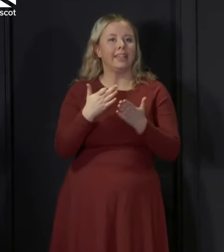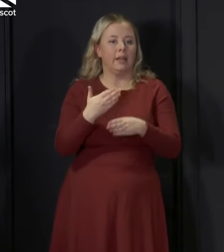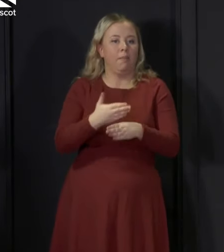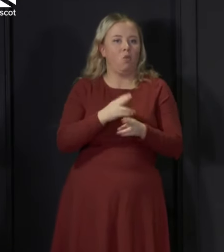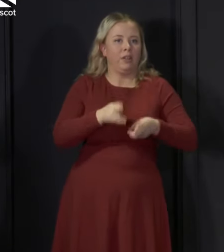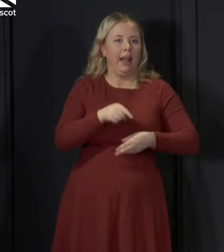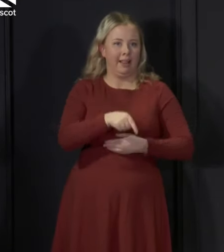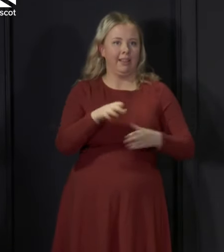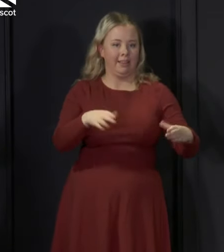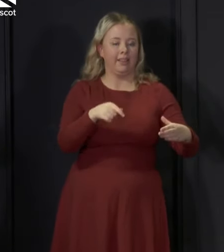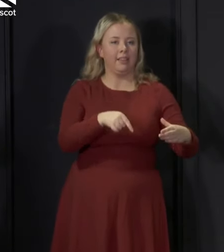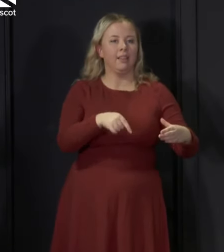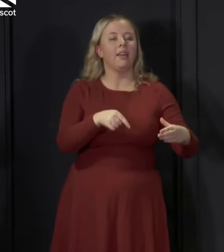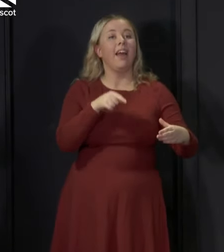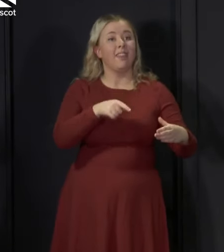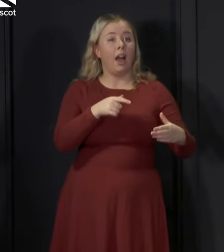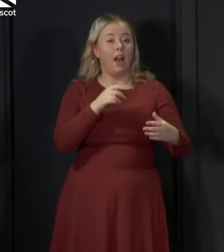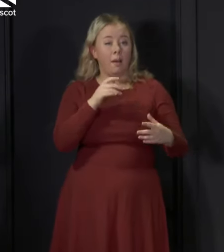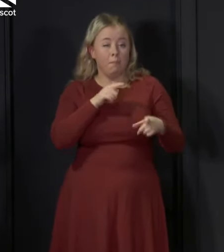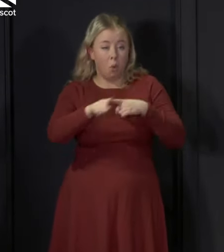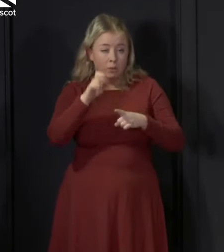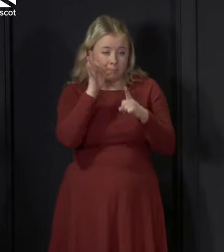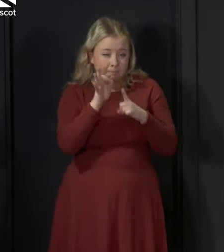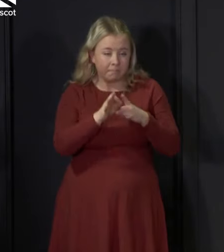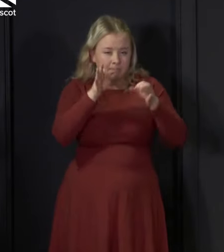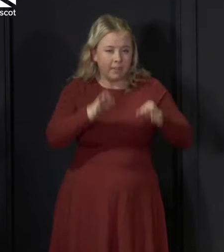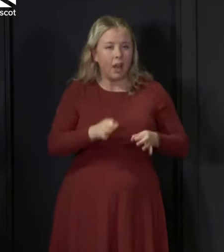These figures are the most accurate ones that we are able to provide on a daily basis. However,